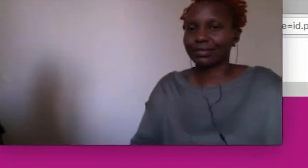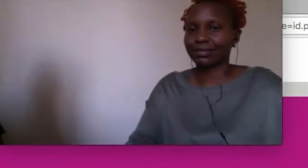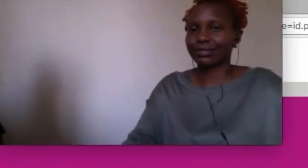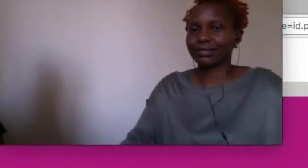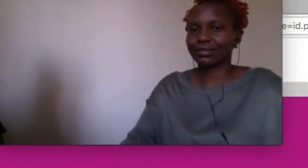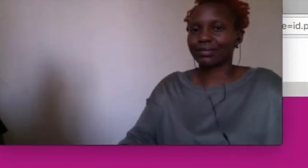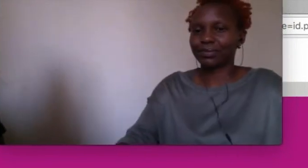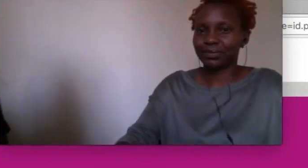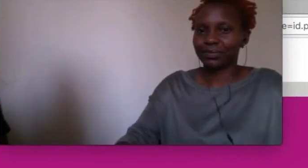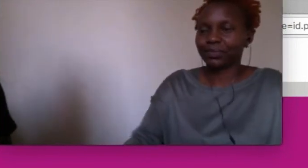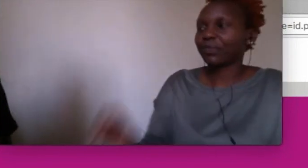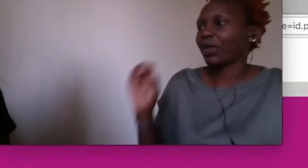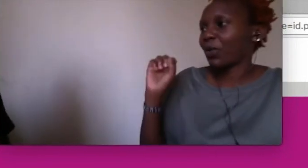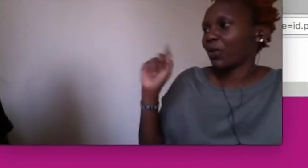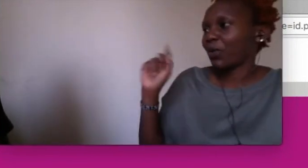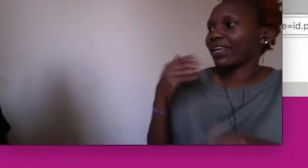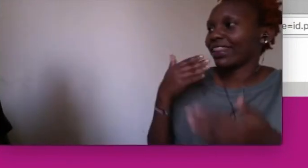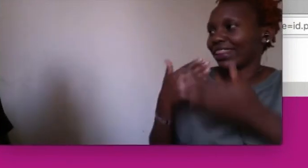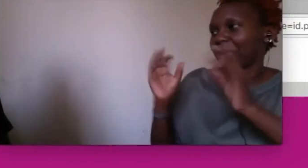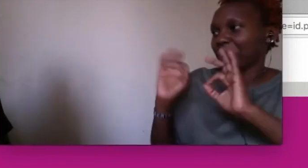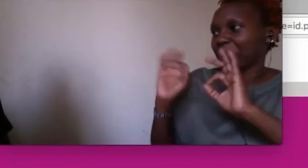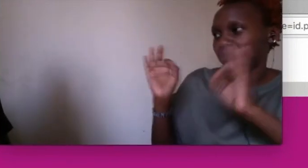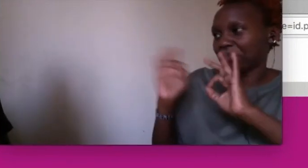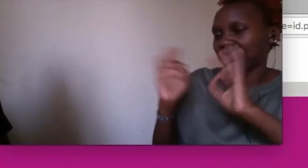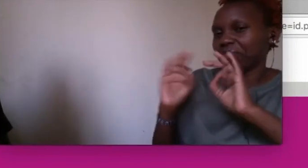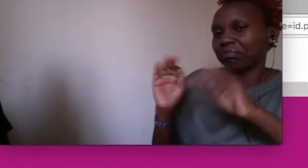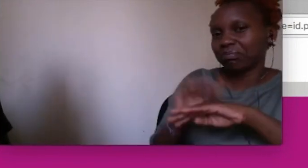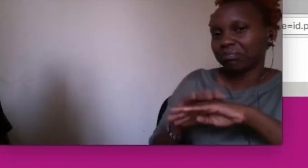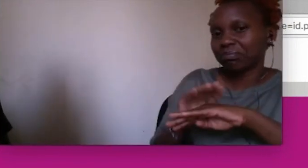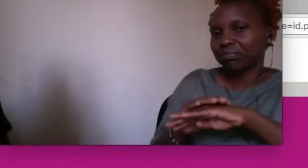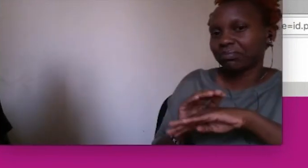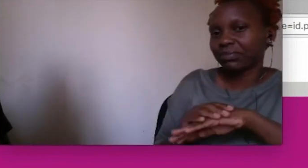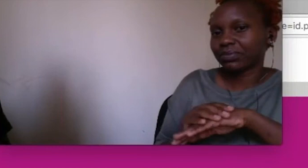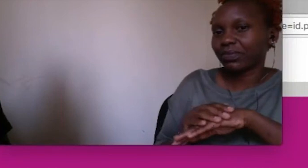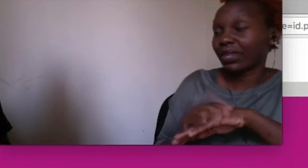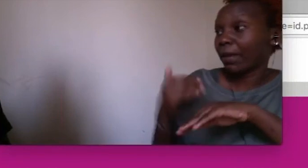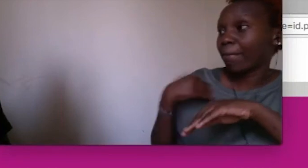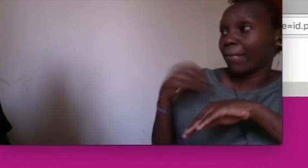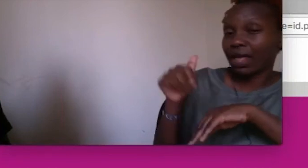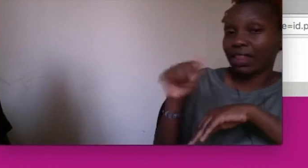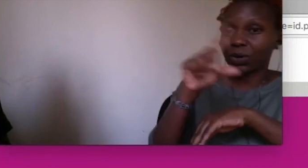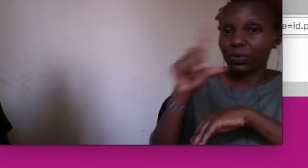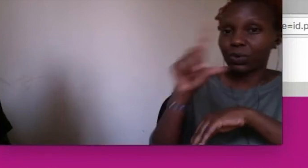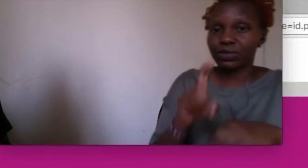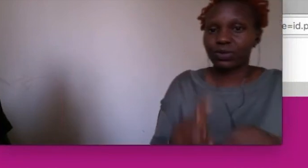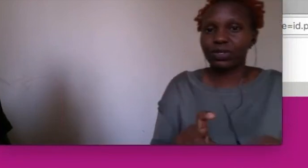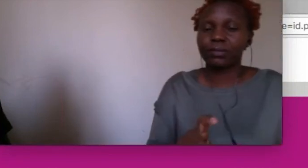Alright, that's quite impressive My other question is